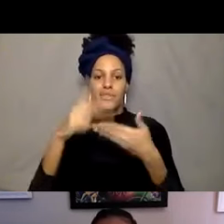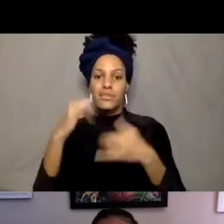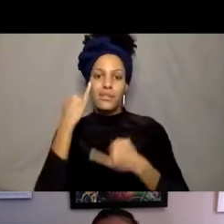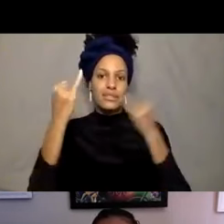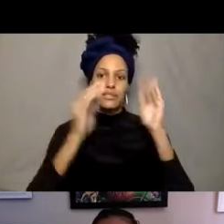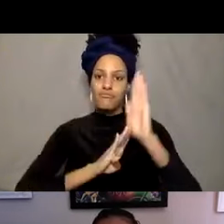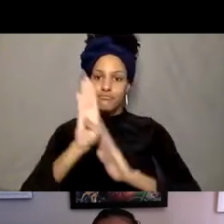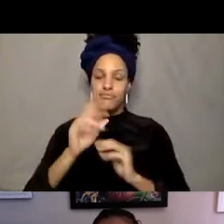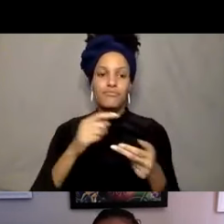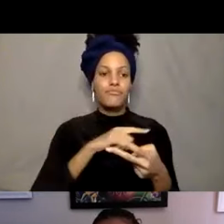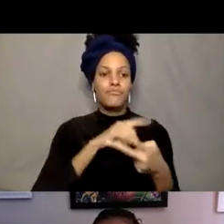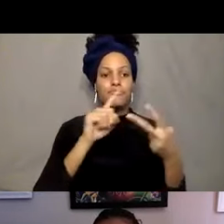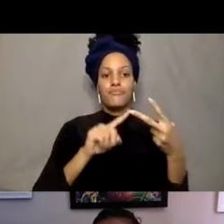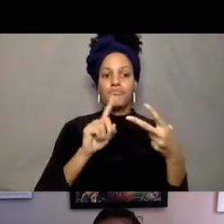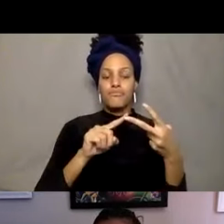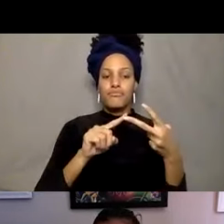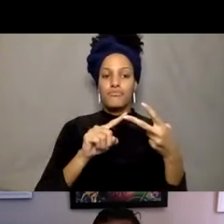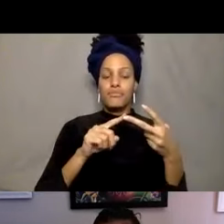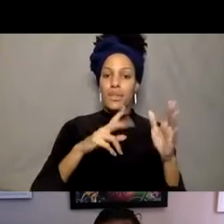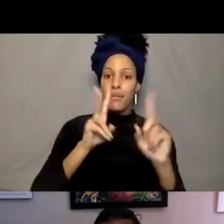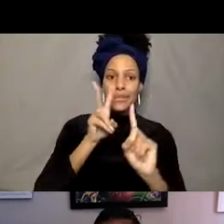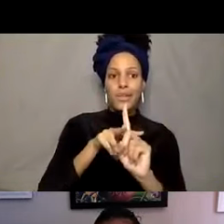And the second is application eligibility review.